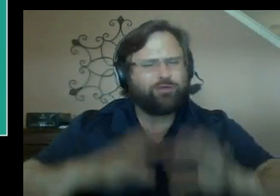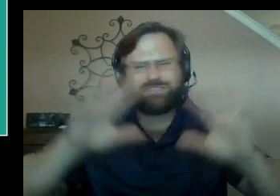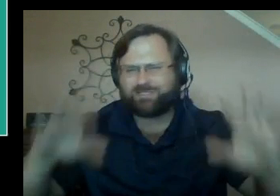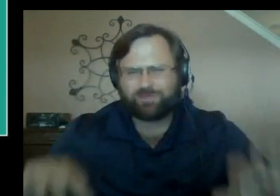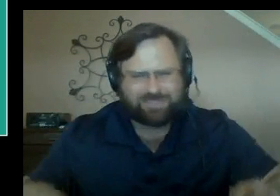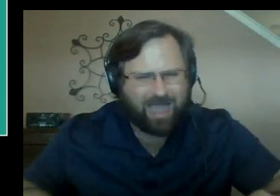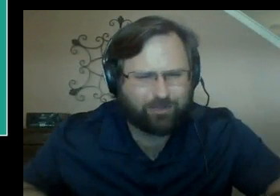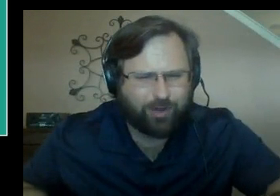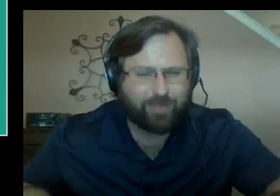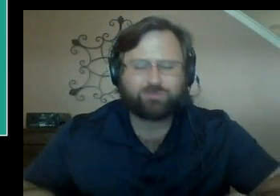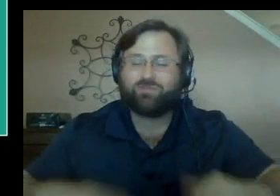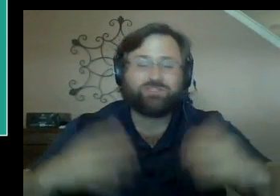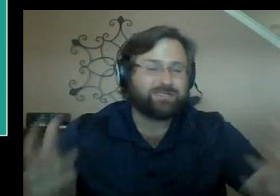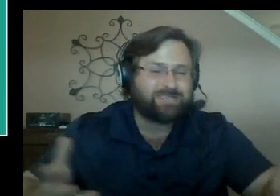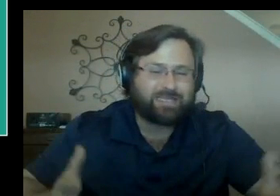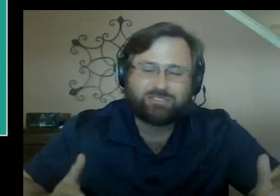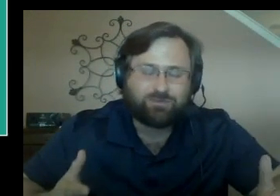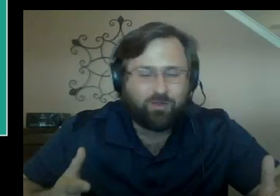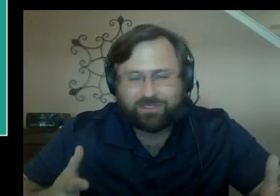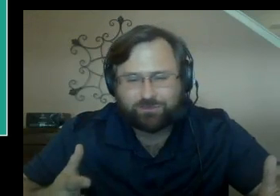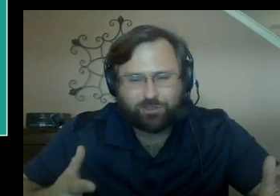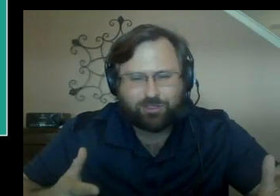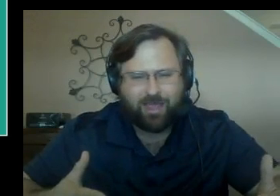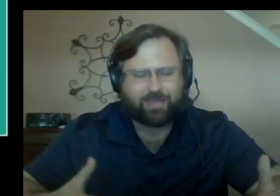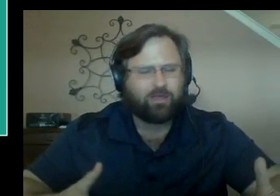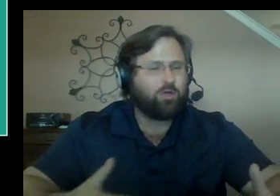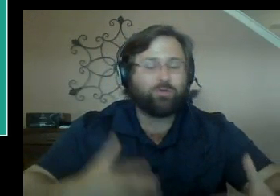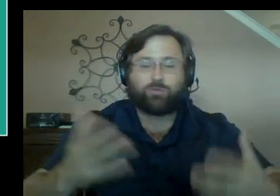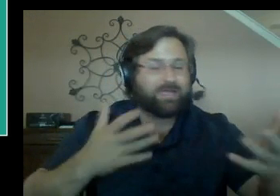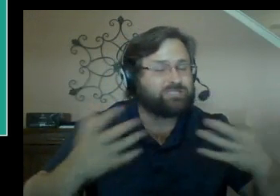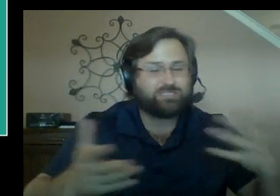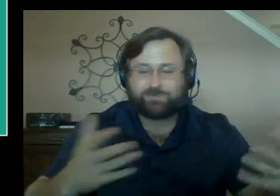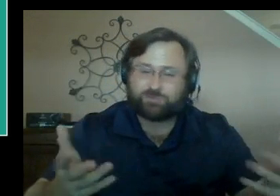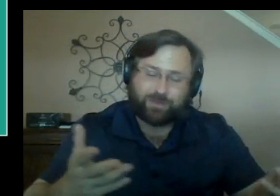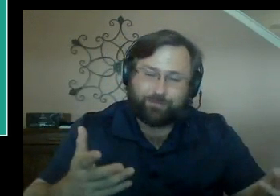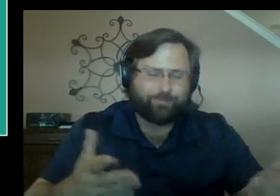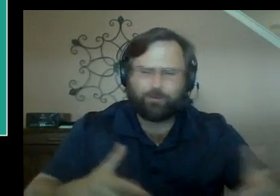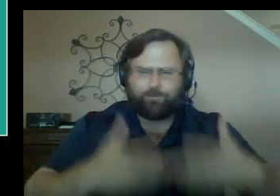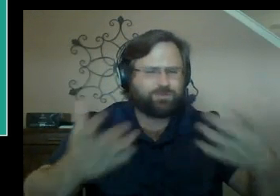you'll see this with diagrams with visualizations of what things would look like with relationships between people